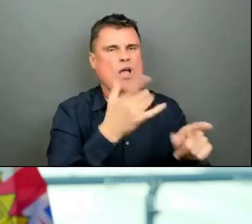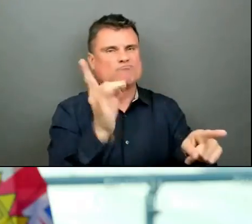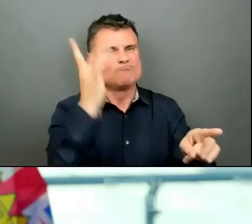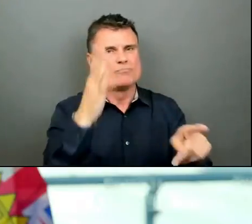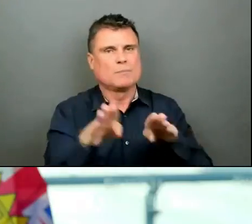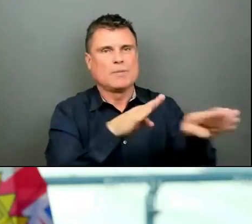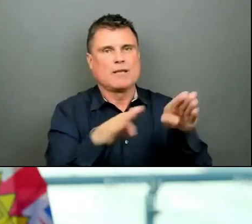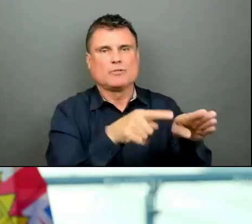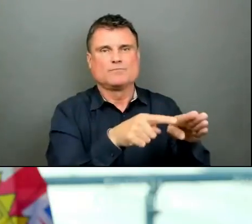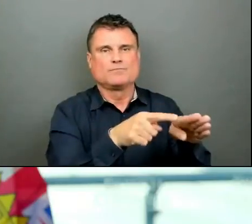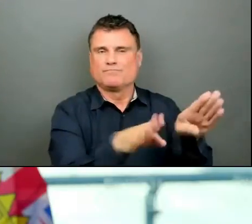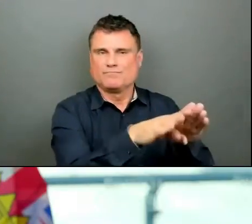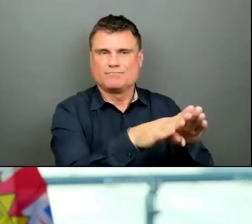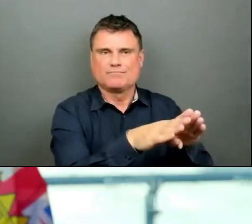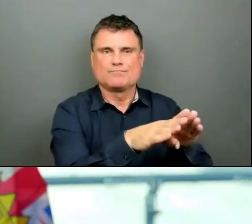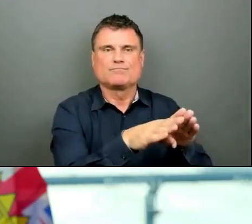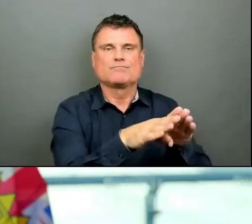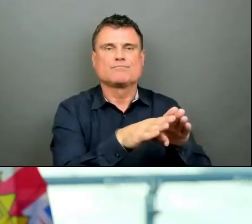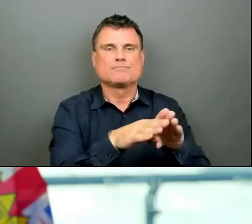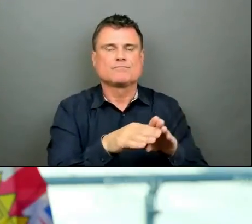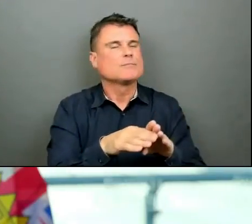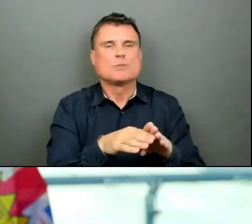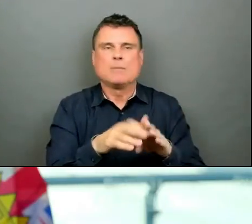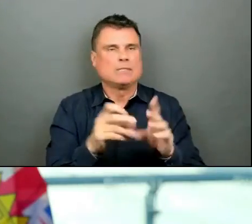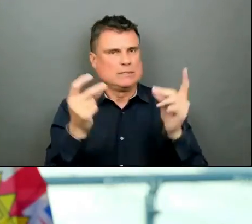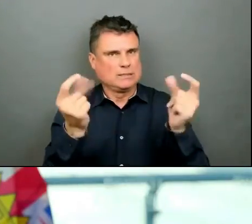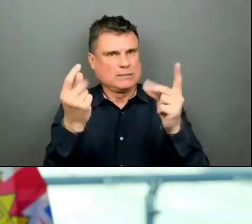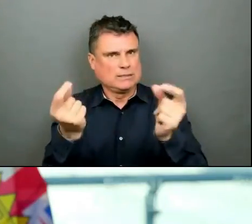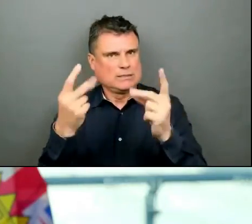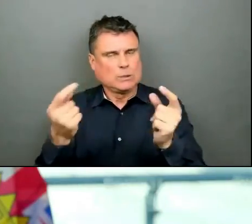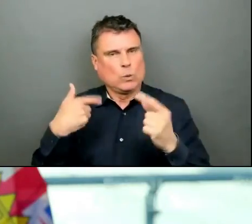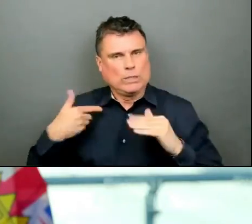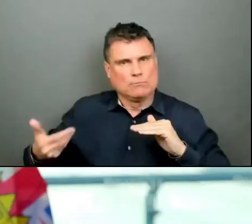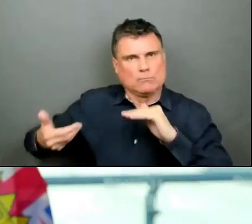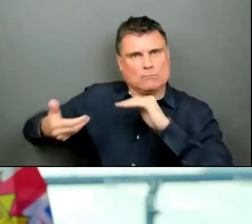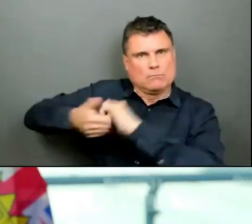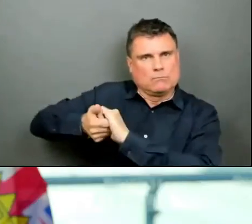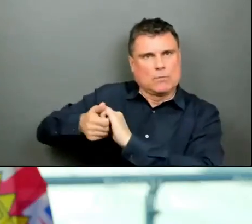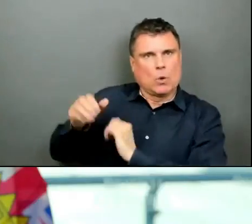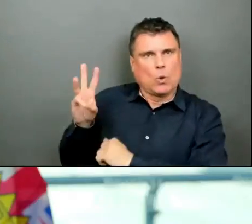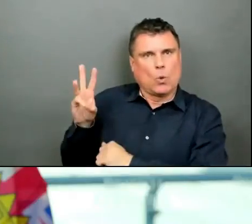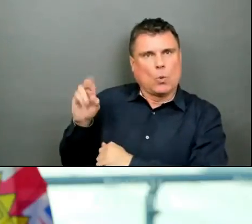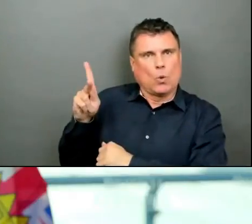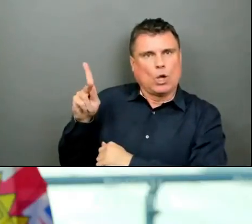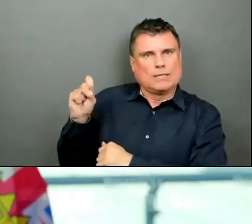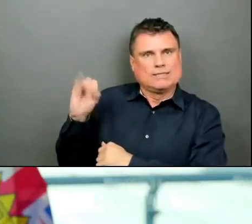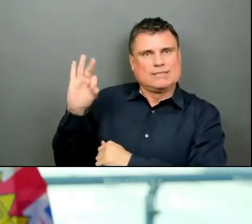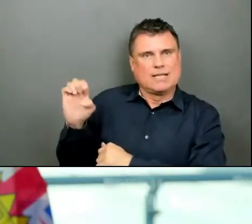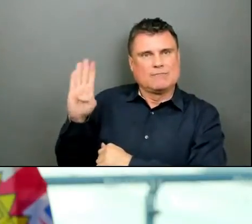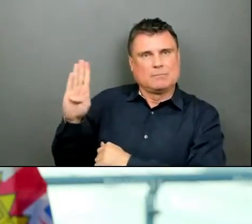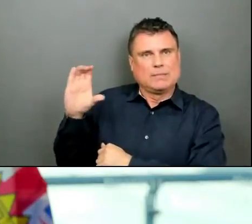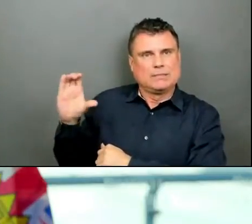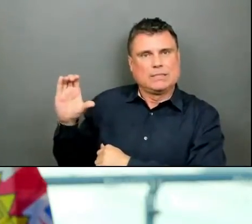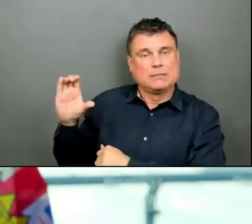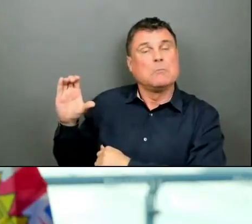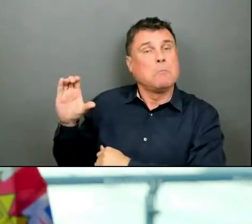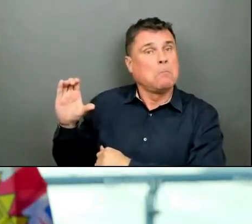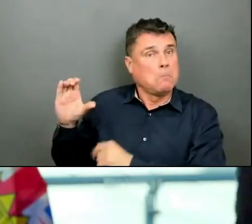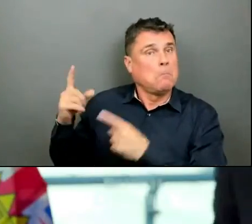he that we can continue to function safely and partner with BC to do that more effectively. In